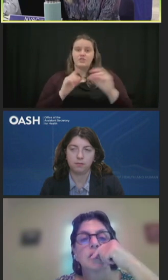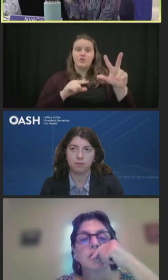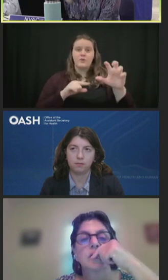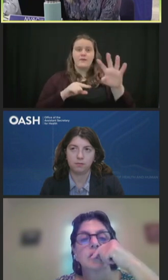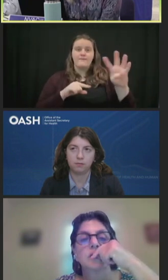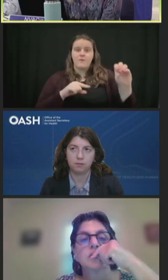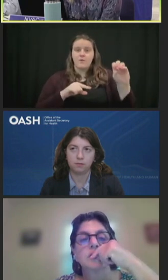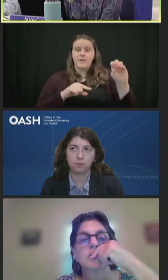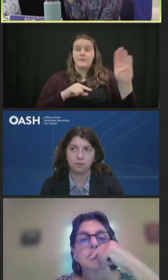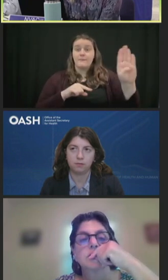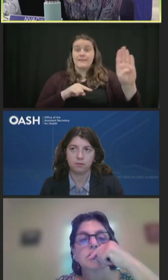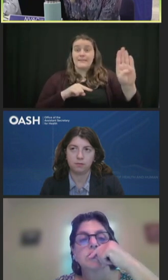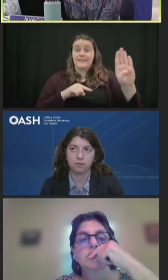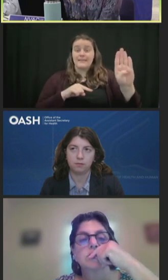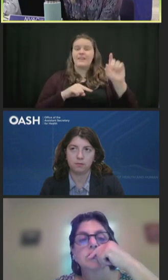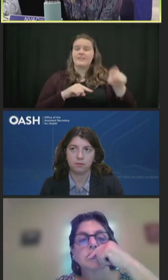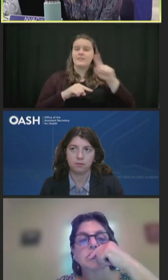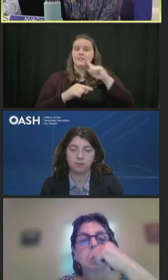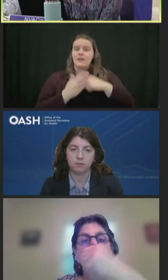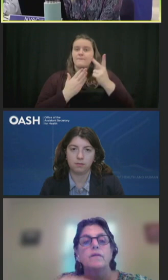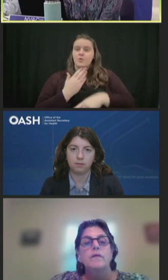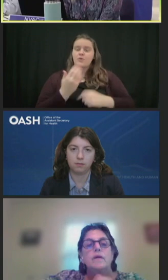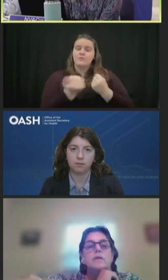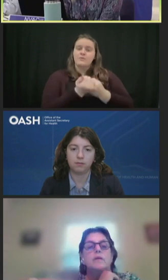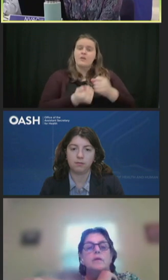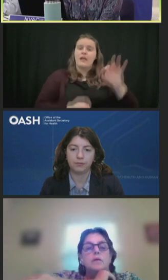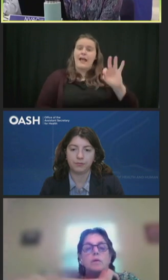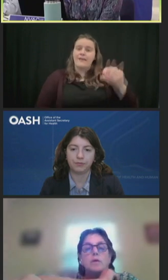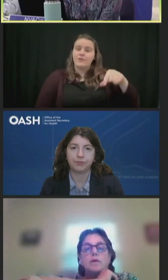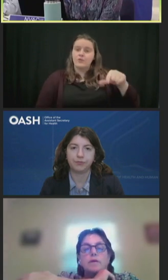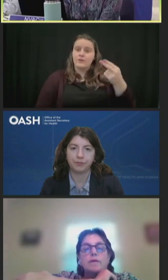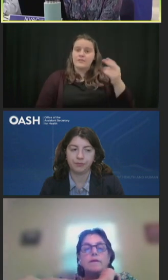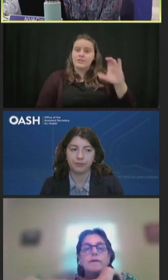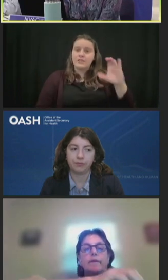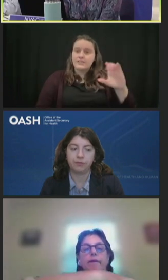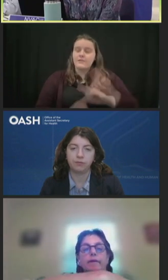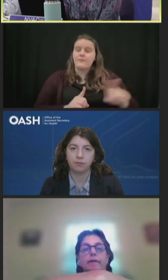I think, supports FQHCs, but again, there's not enough program -- there's not enough funding